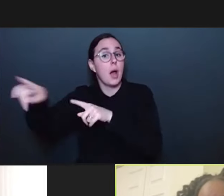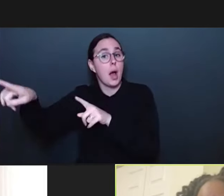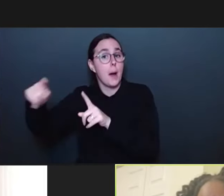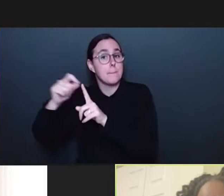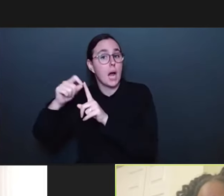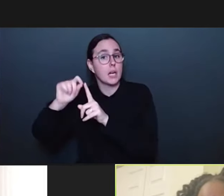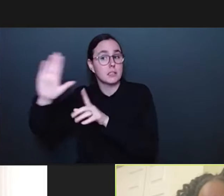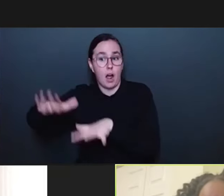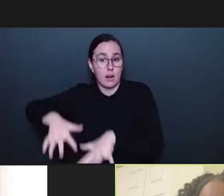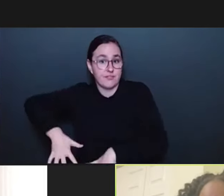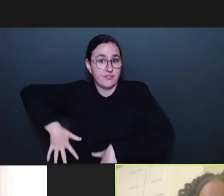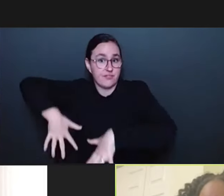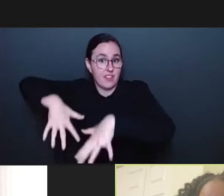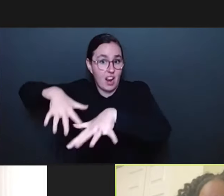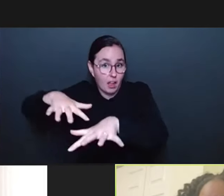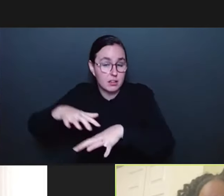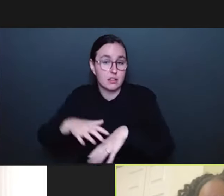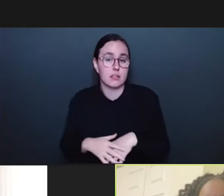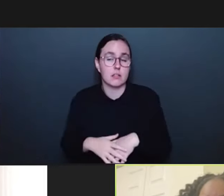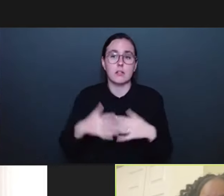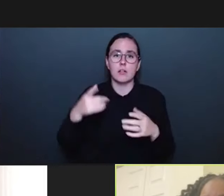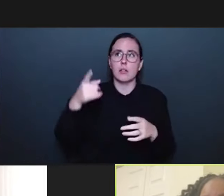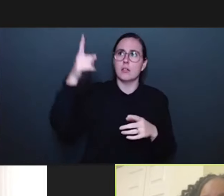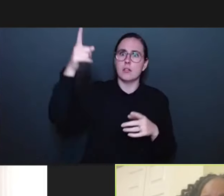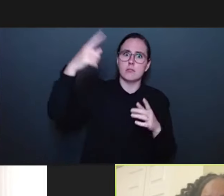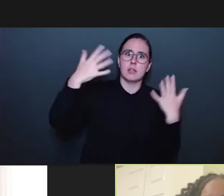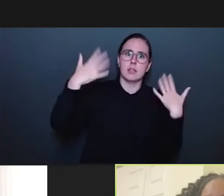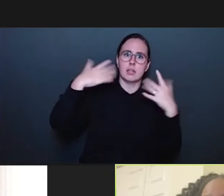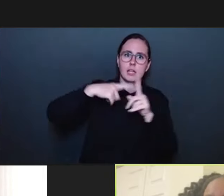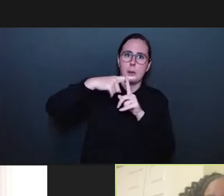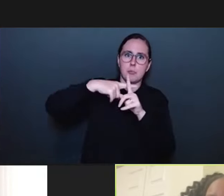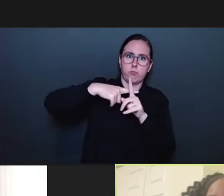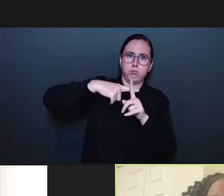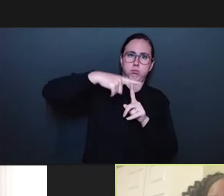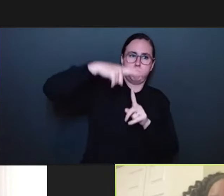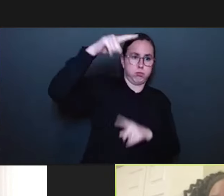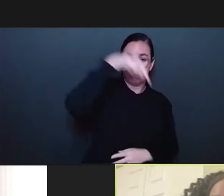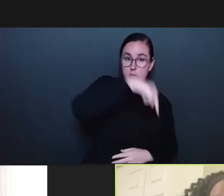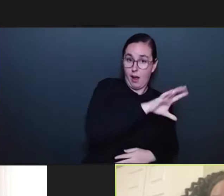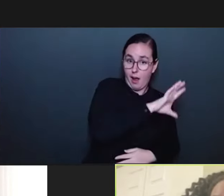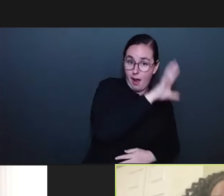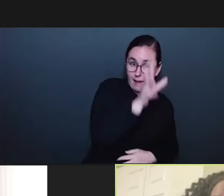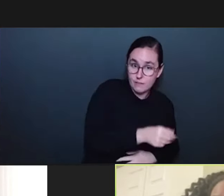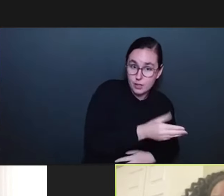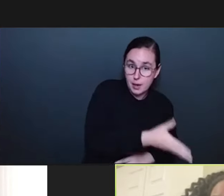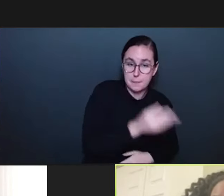the Horn of Africa and West Africa, for example, you could see how if these compounding